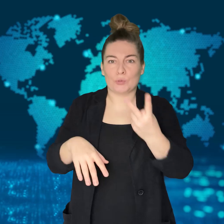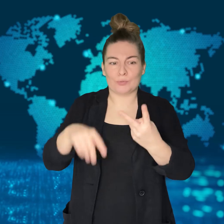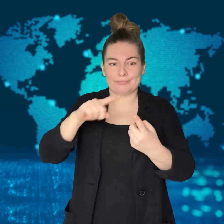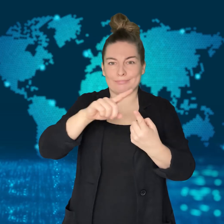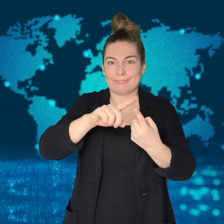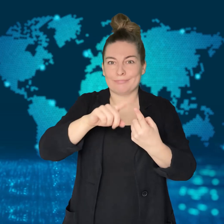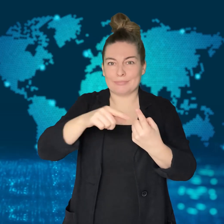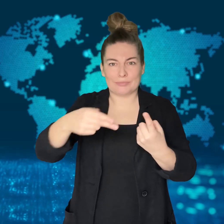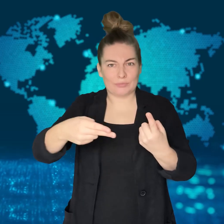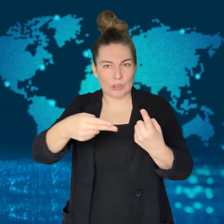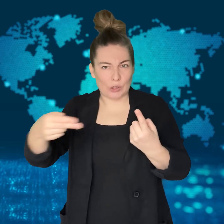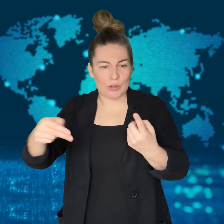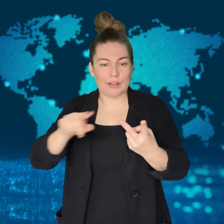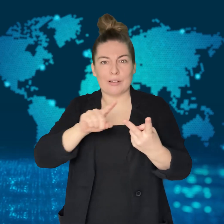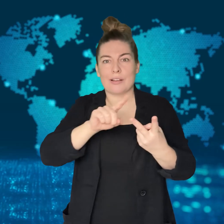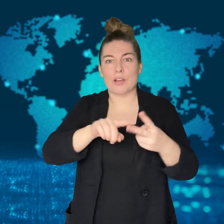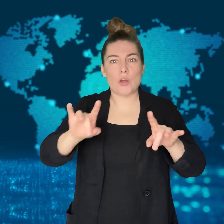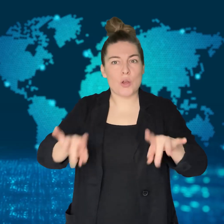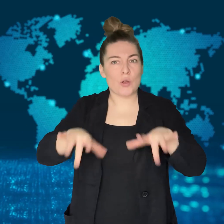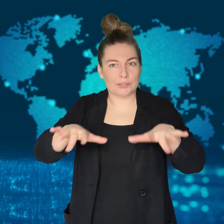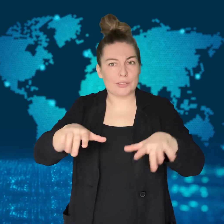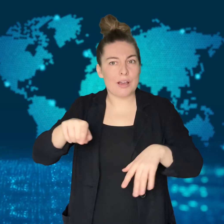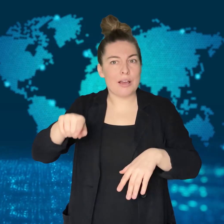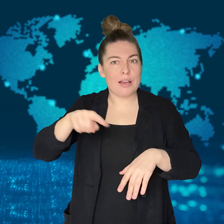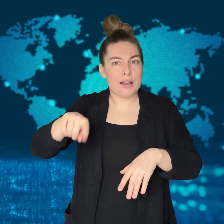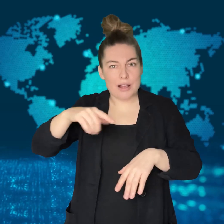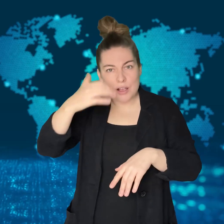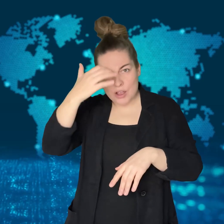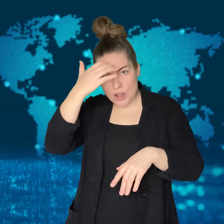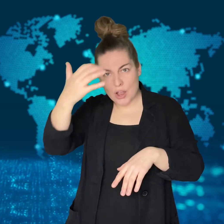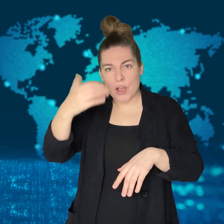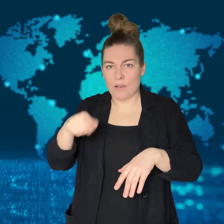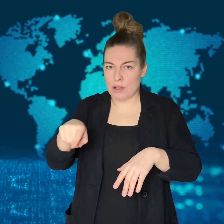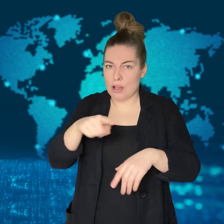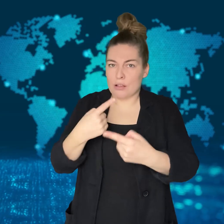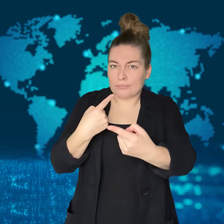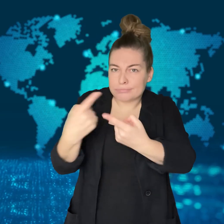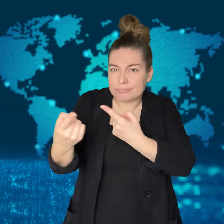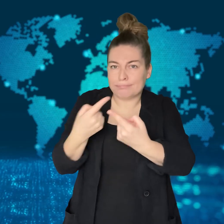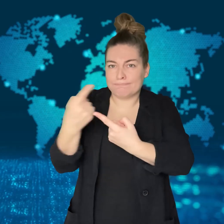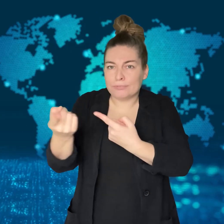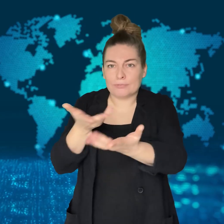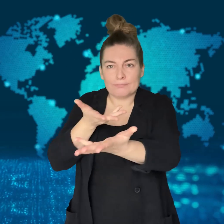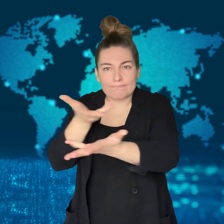The transfer came after negotiations between the two governments.